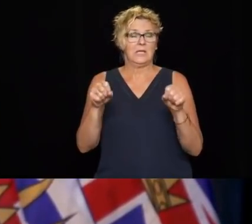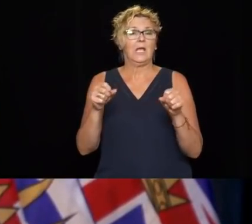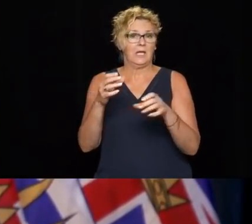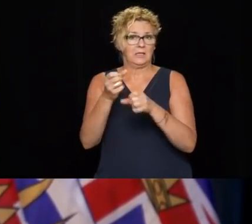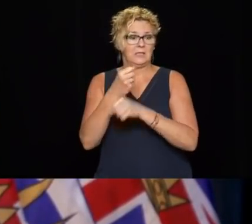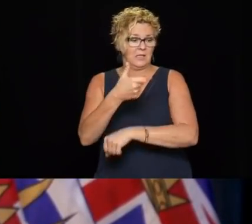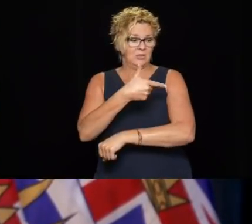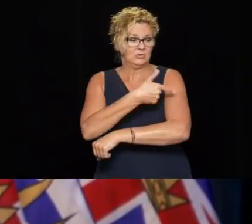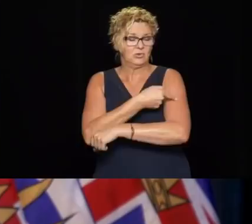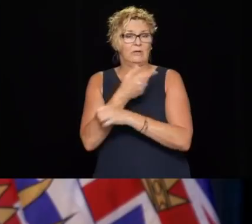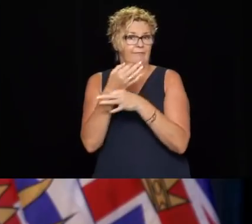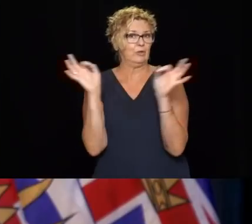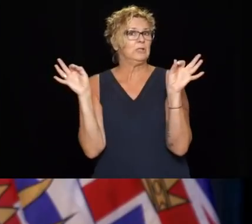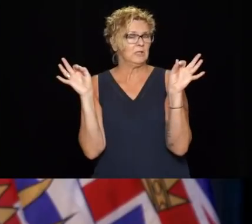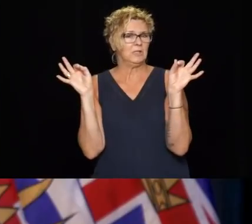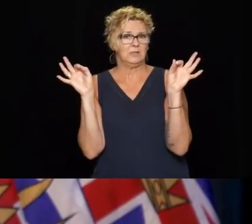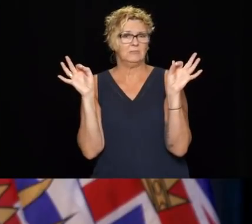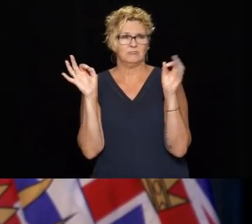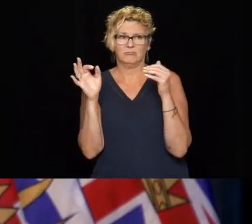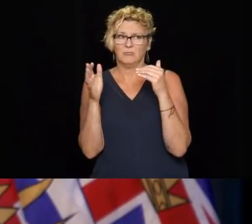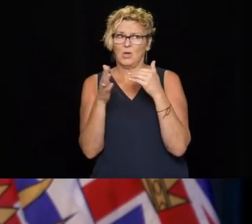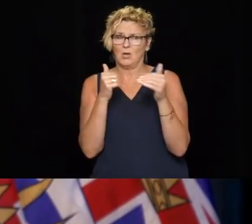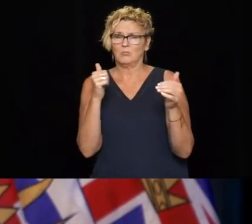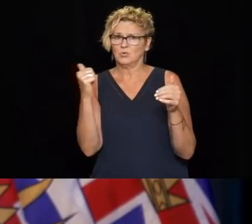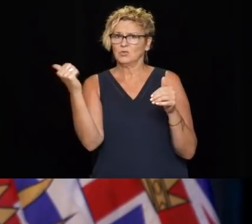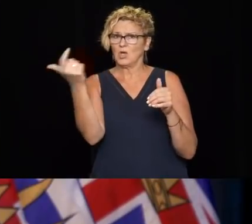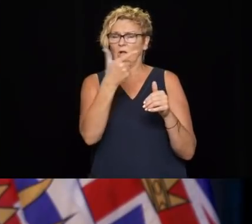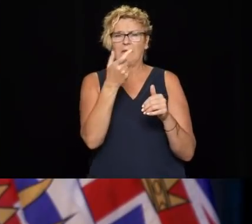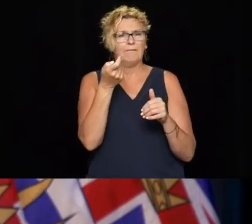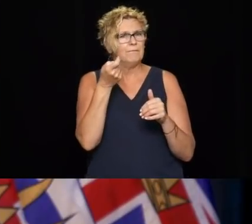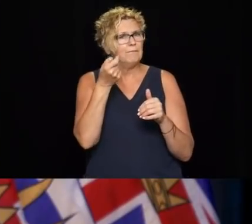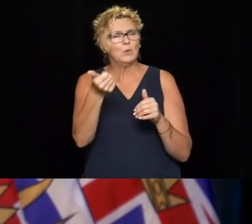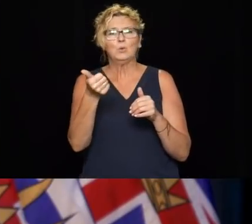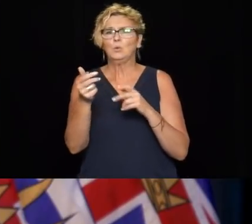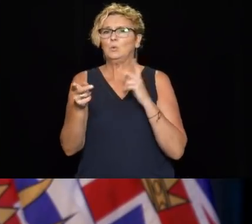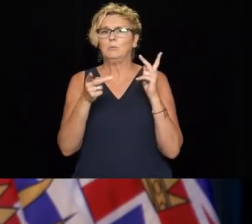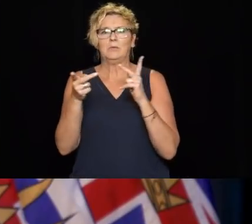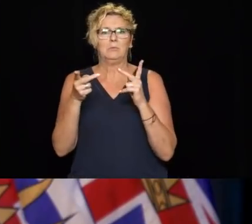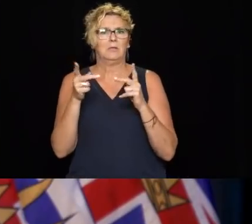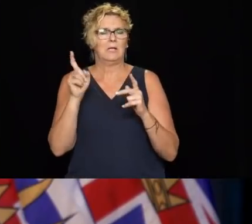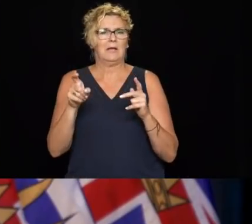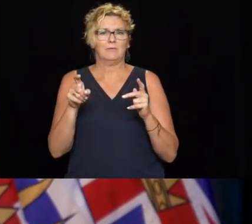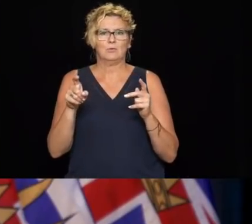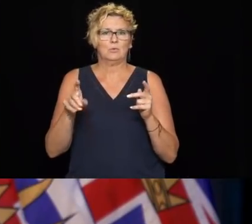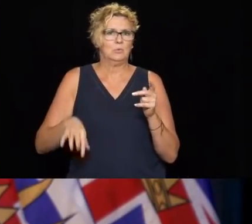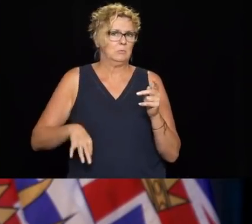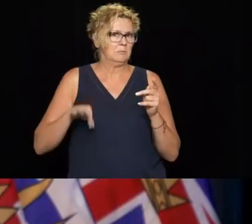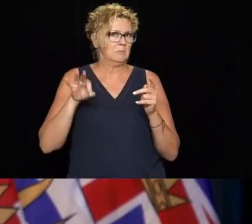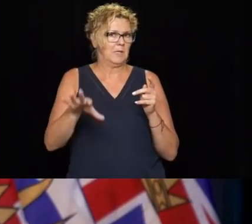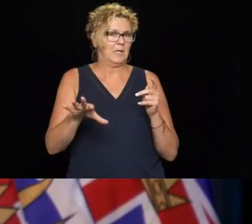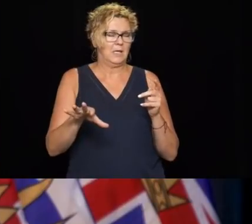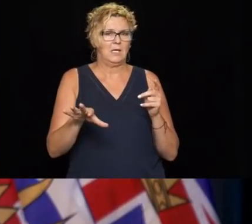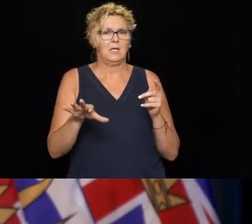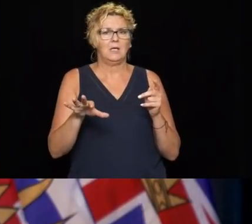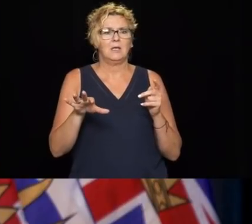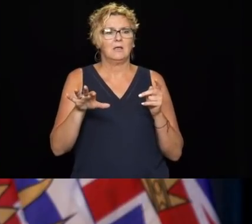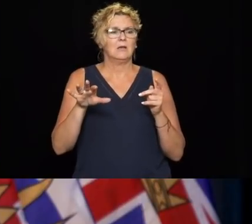There are very few people who are not eligible for free flu vaccines and this year more than ever, we have the availability of vaccines to provide